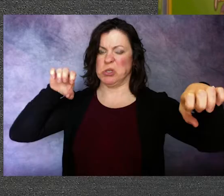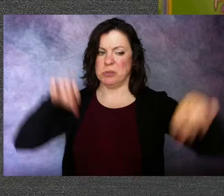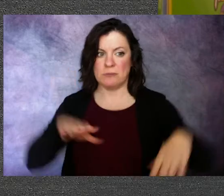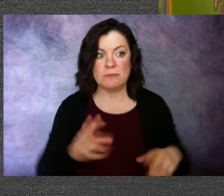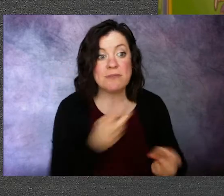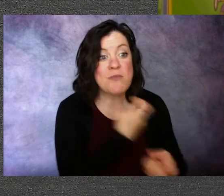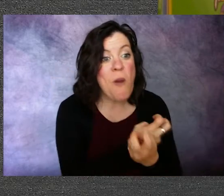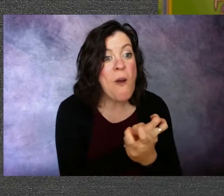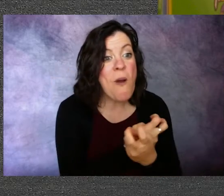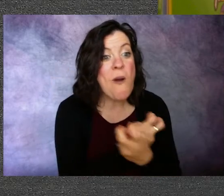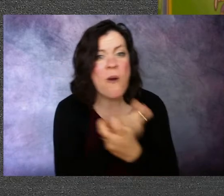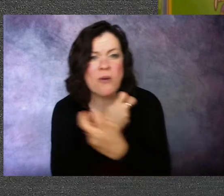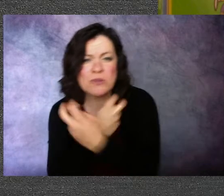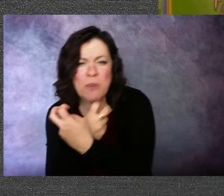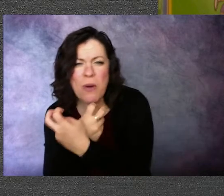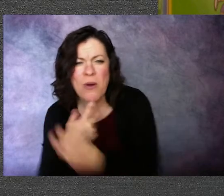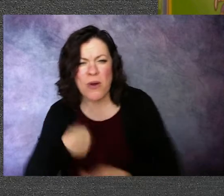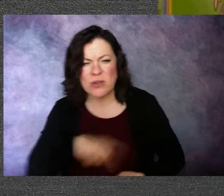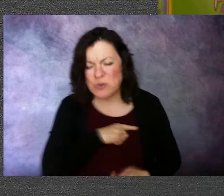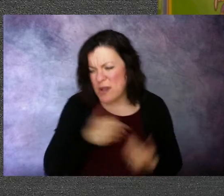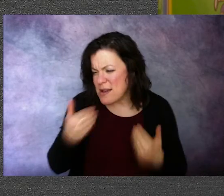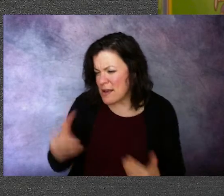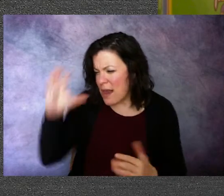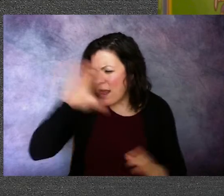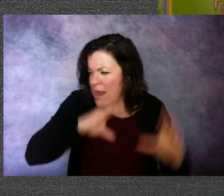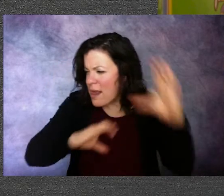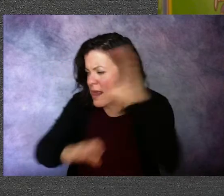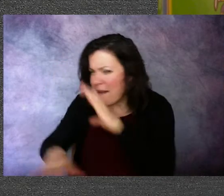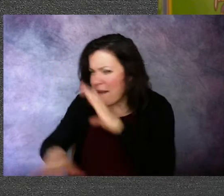"Bones, bones. "We look for bones."